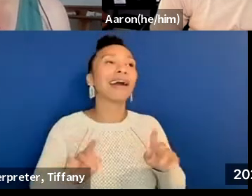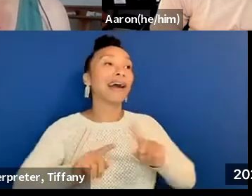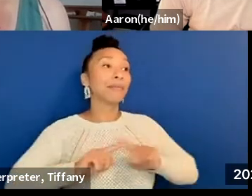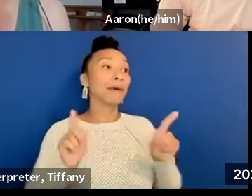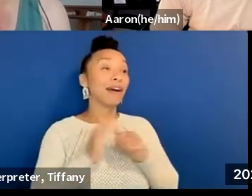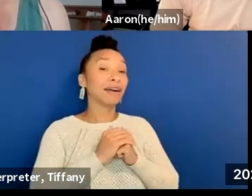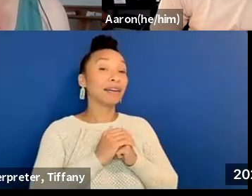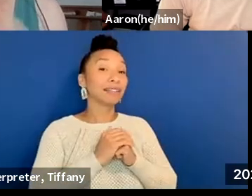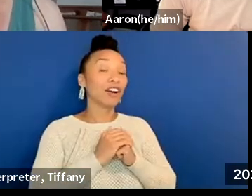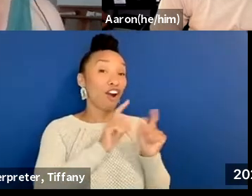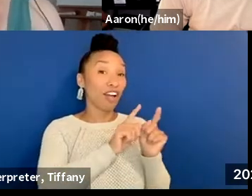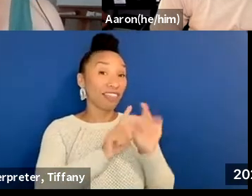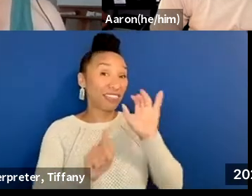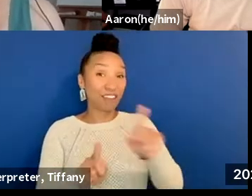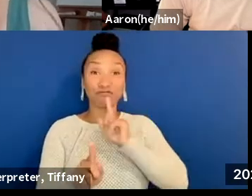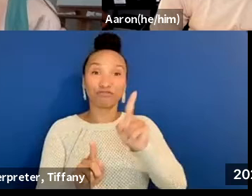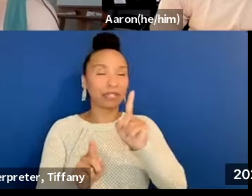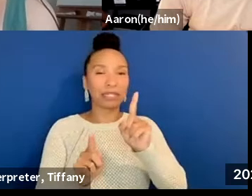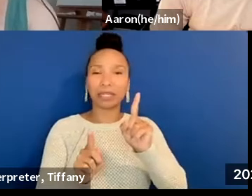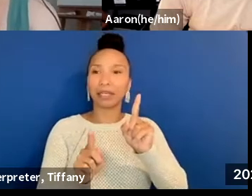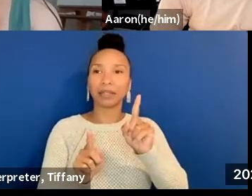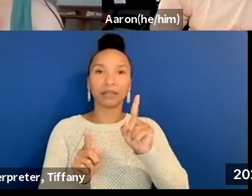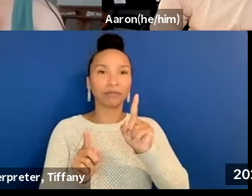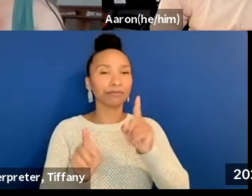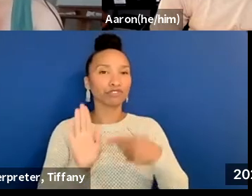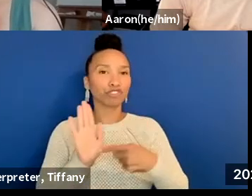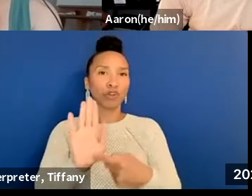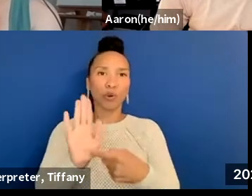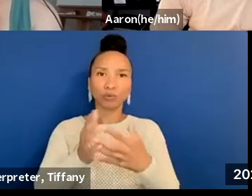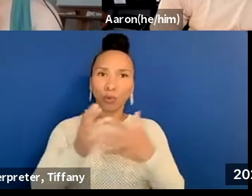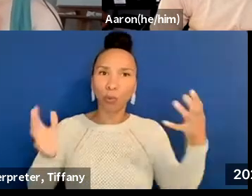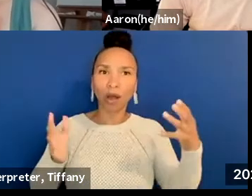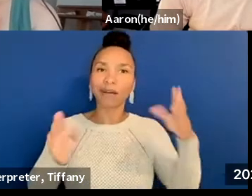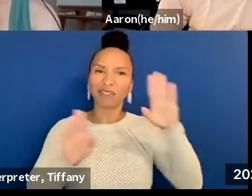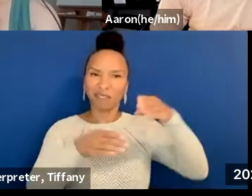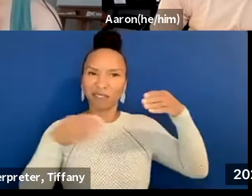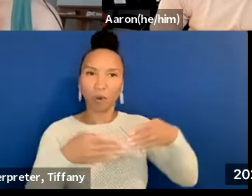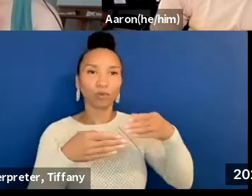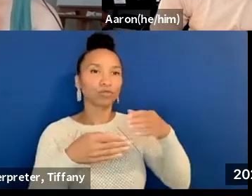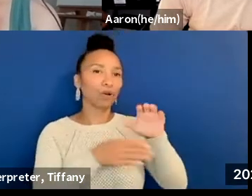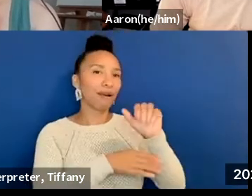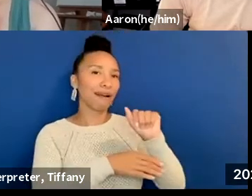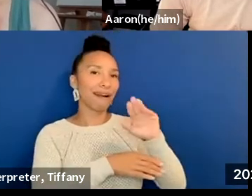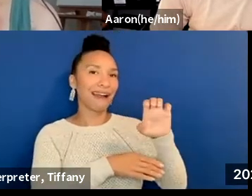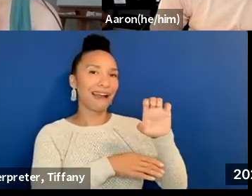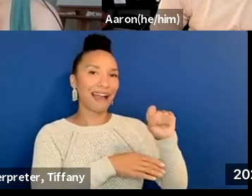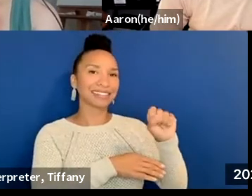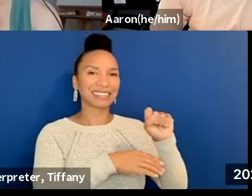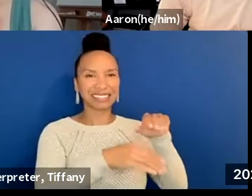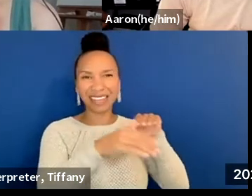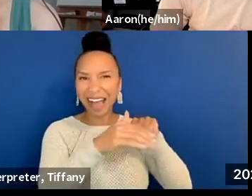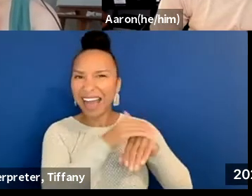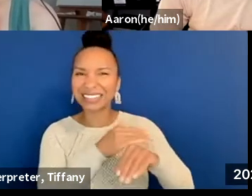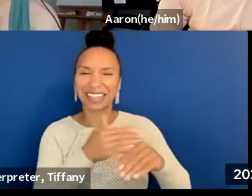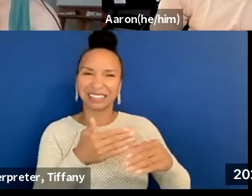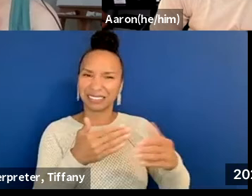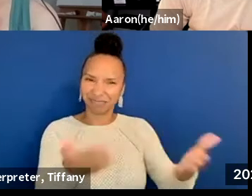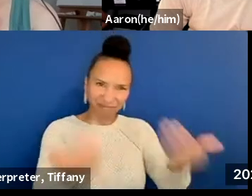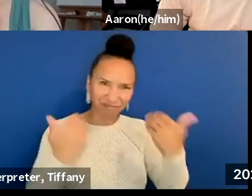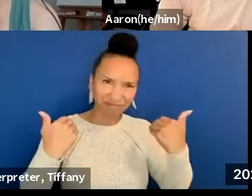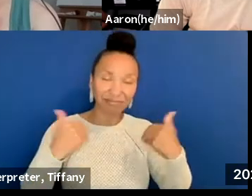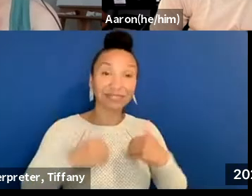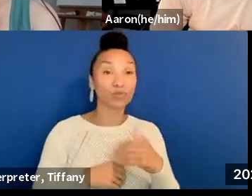Benjamin (they/them/elle): You say that it's not educational the island something in the way that you presented the work itself, so I want to throw it to you because curious also is talking about.